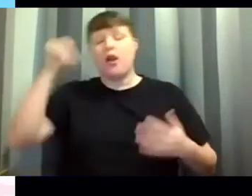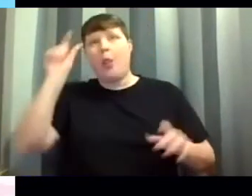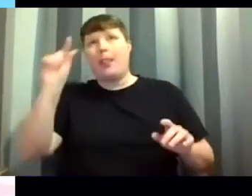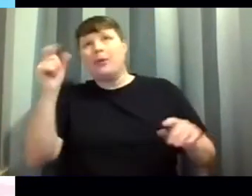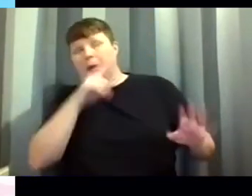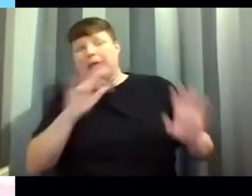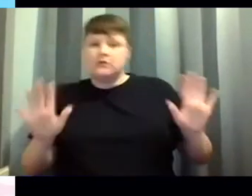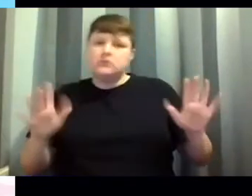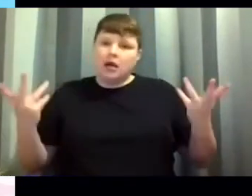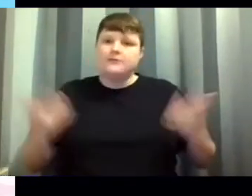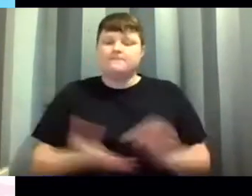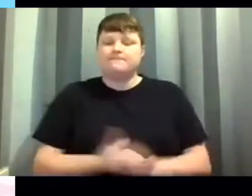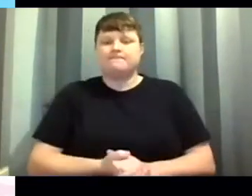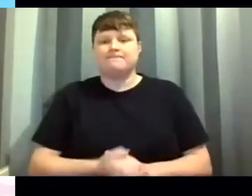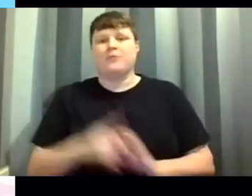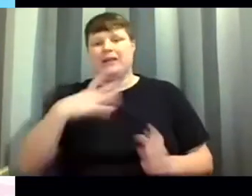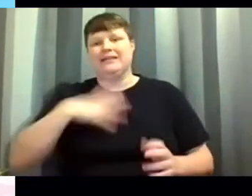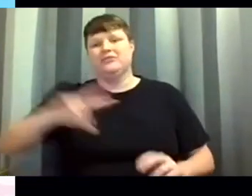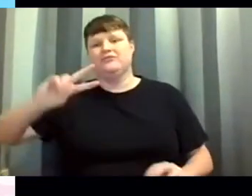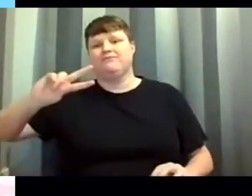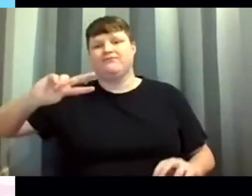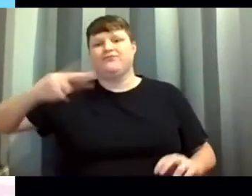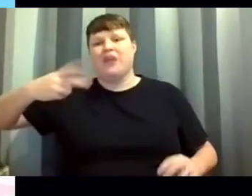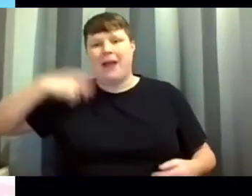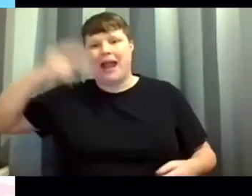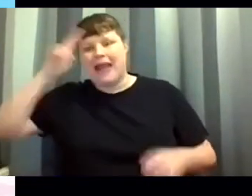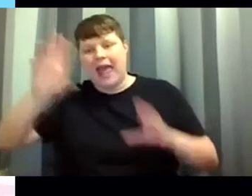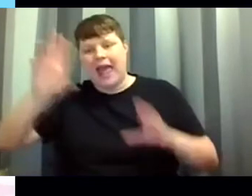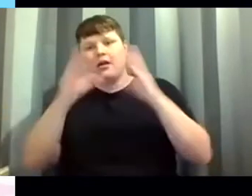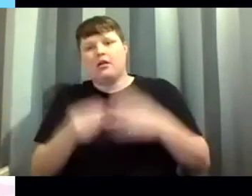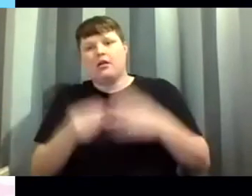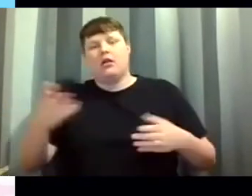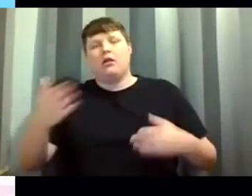of changing that in everything and that's very long and tedious and I shan't bore you with it.